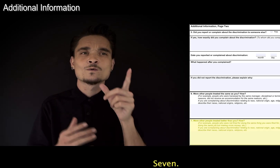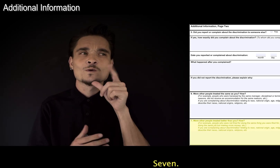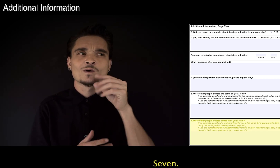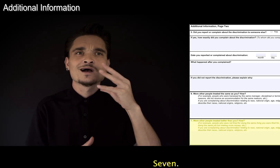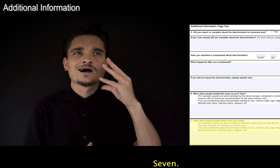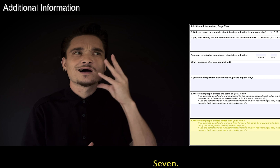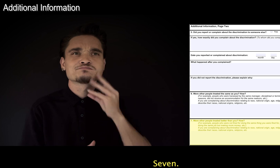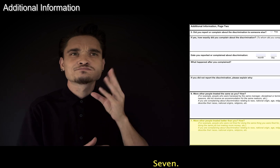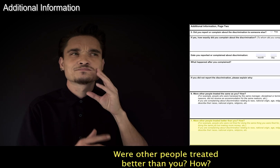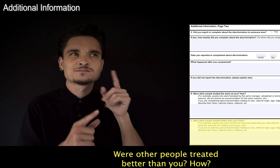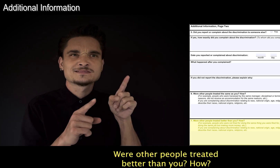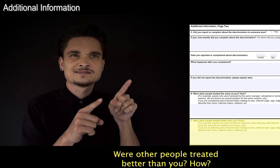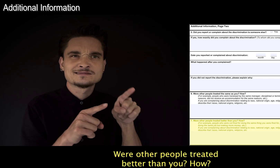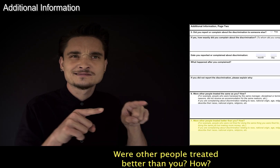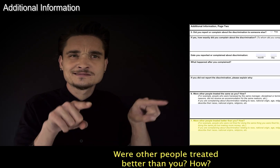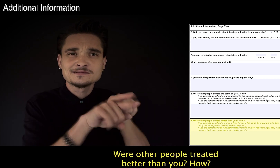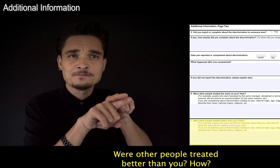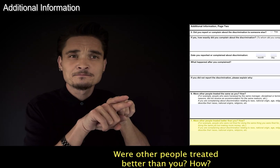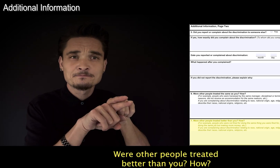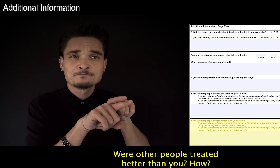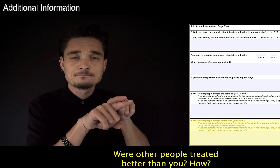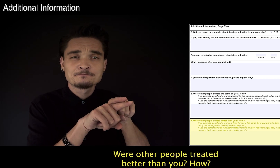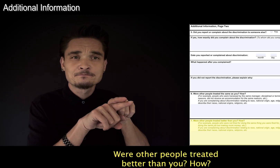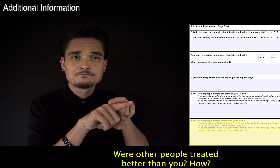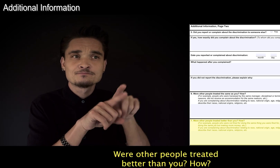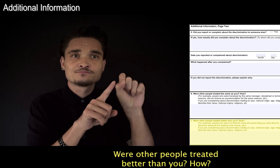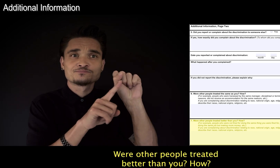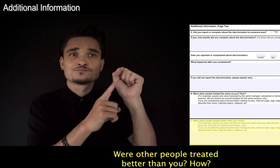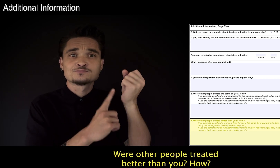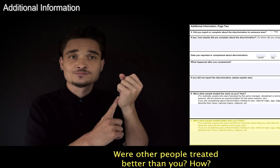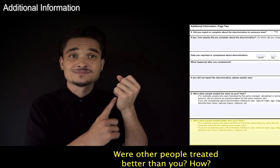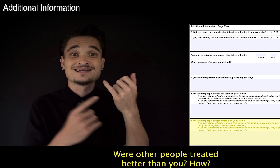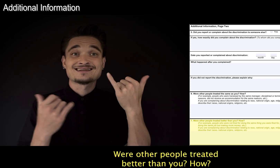Seven. Were other people treated better than you? How?